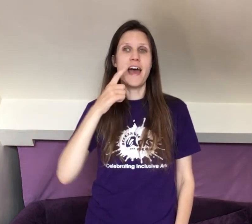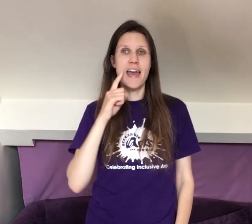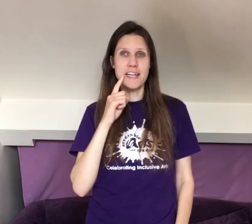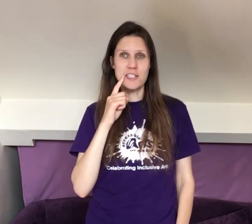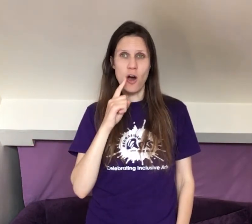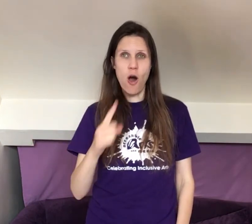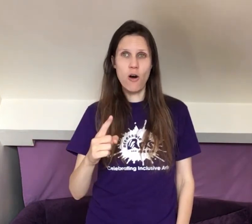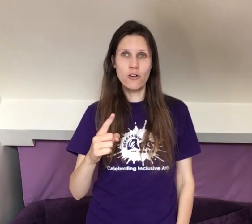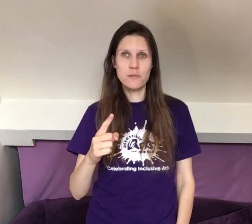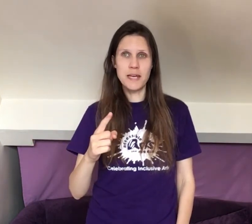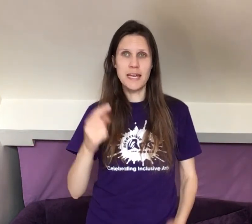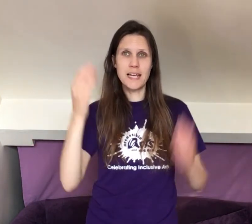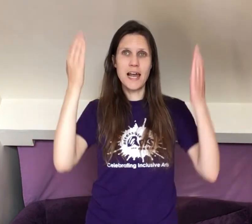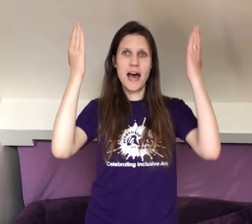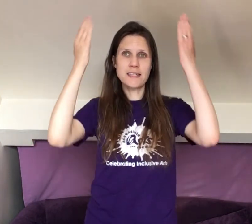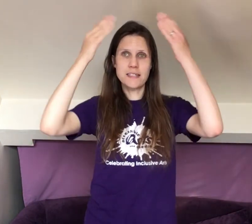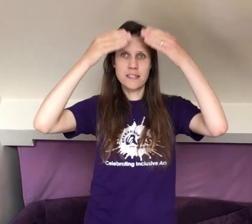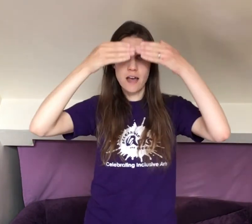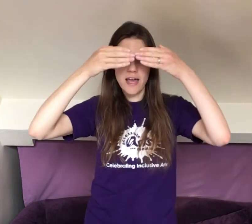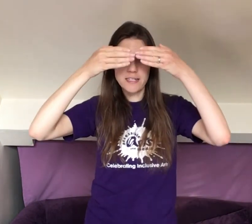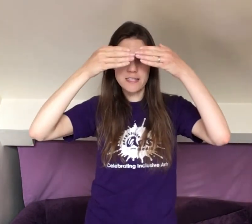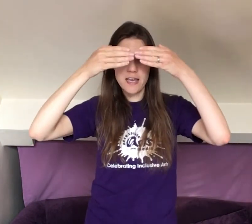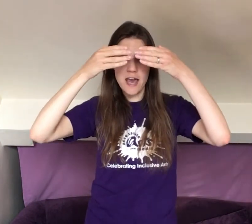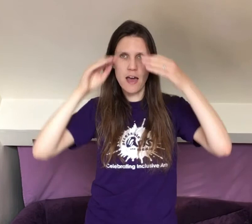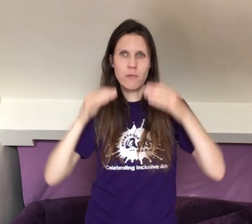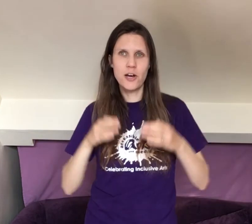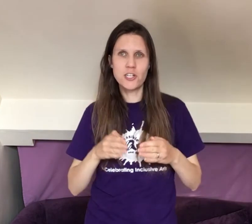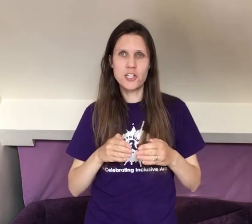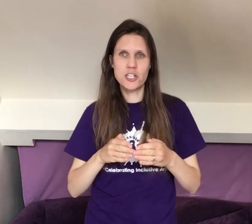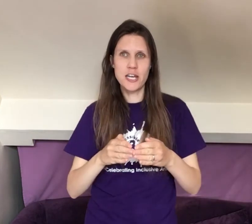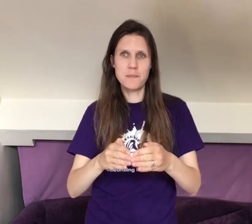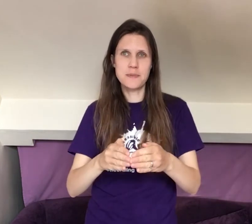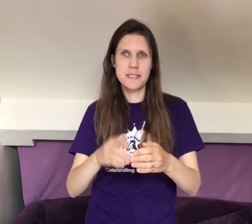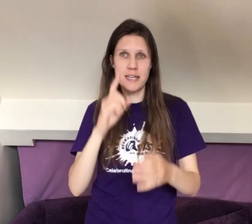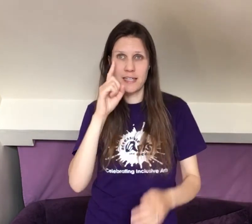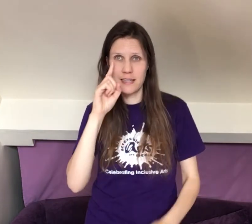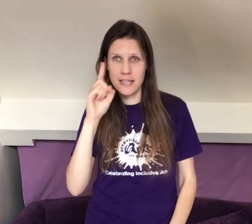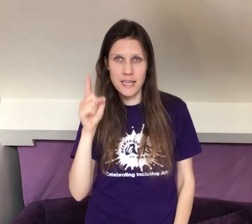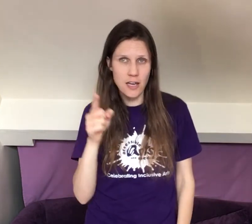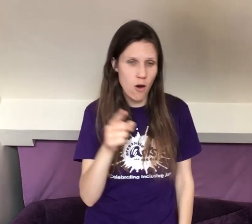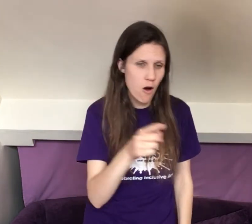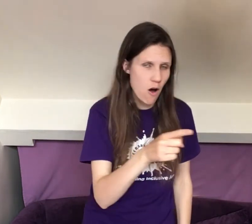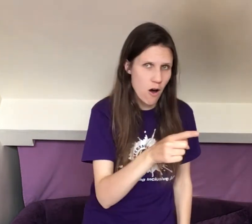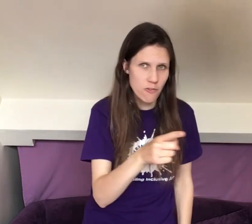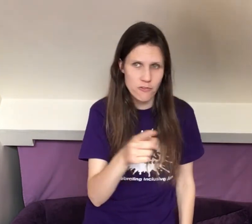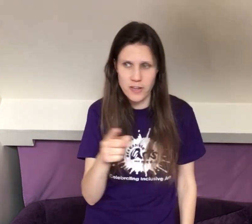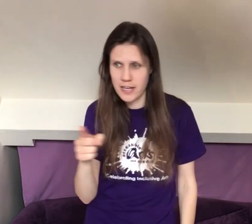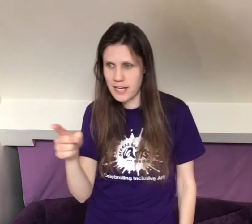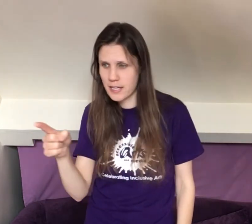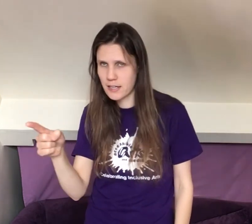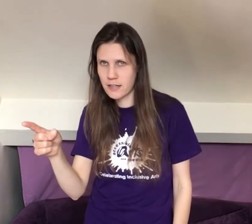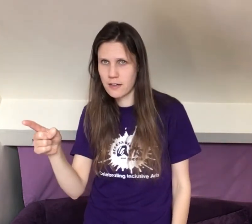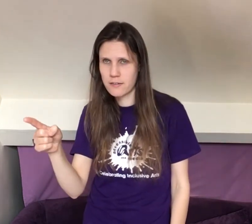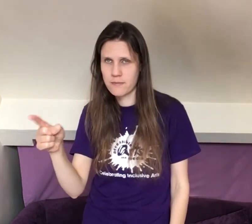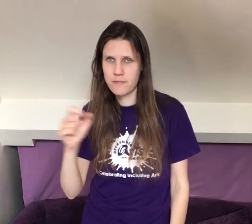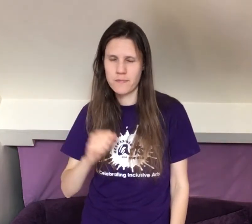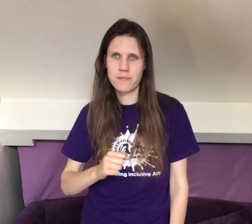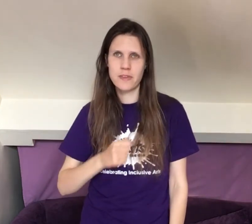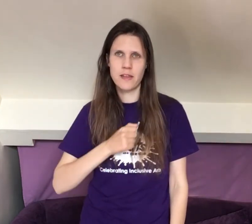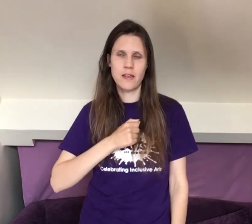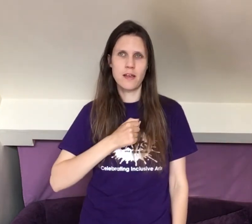They told me last night there were ships in the offing.